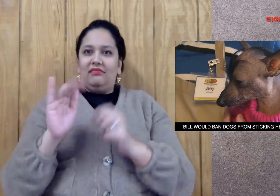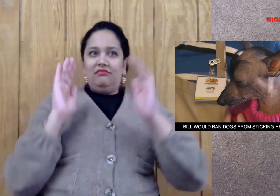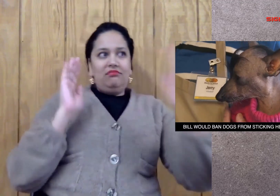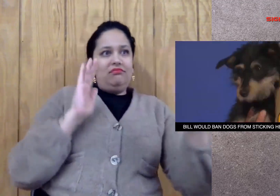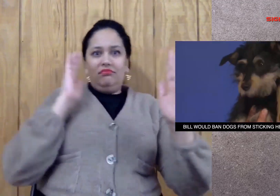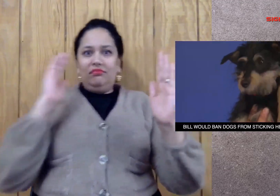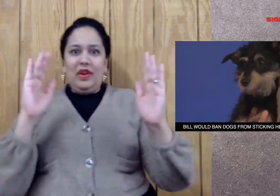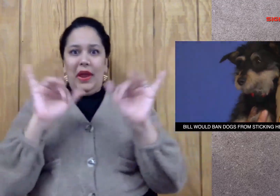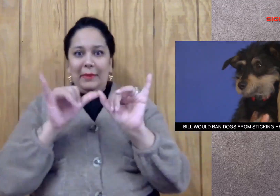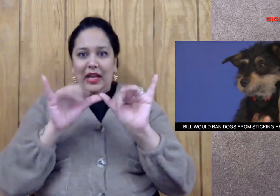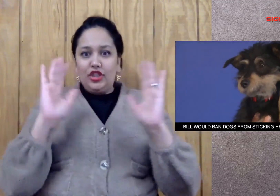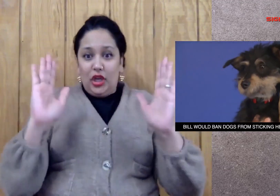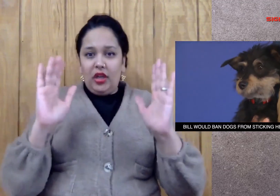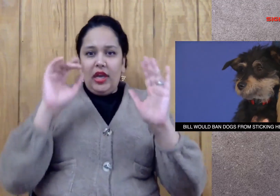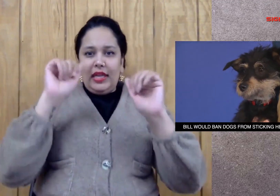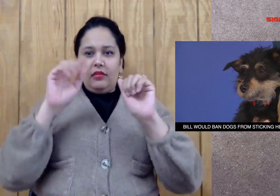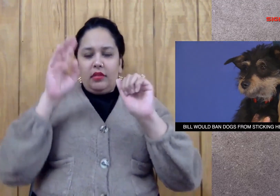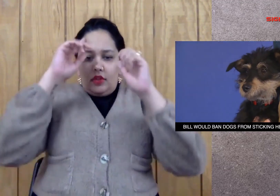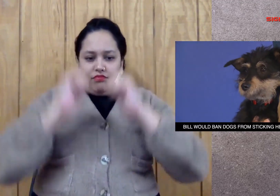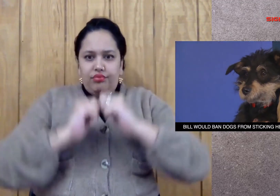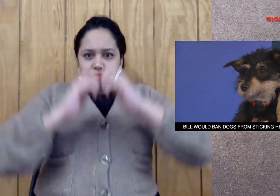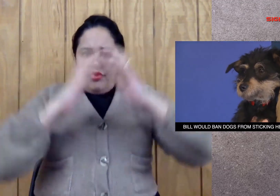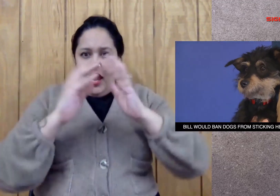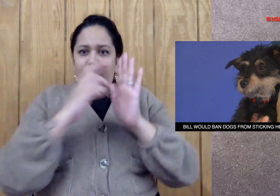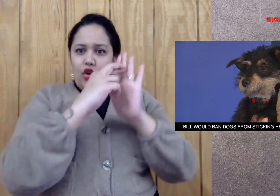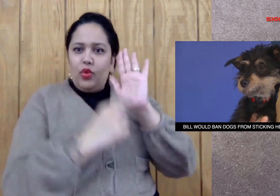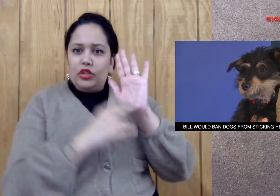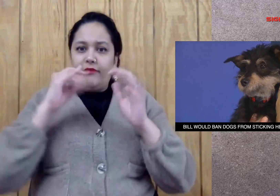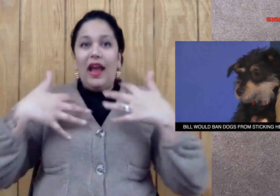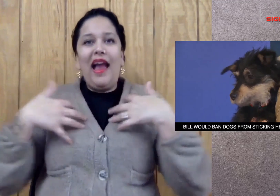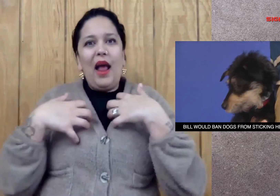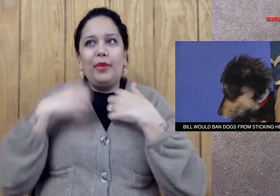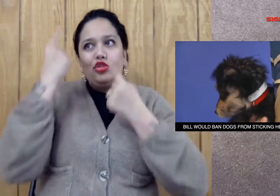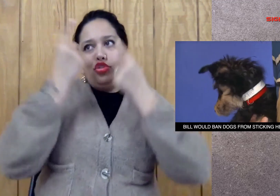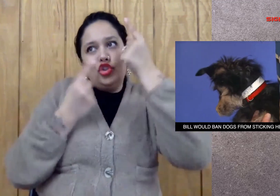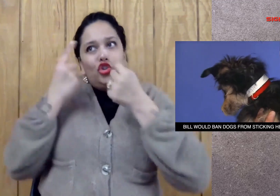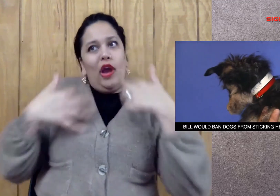The measure would also create a registry of animal abusers.